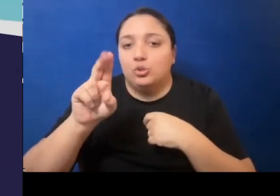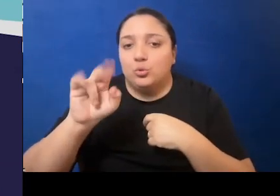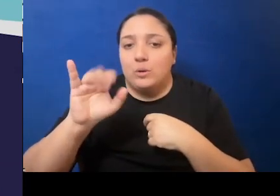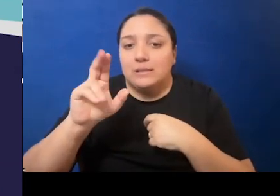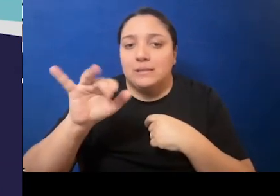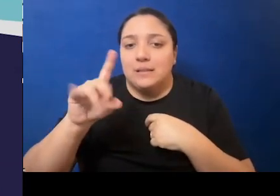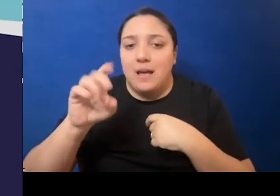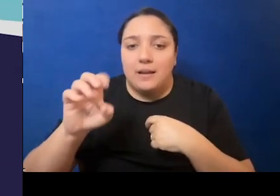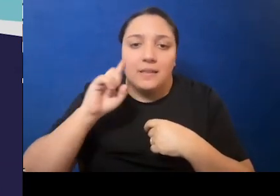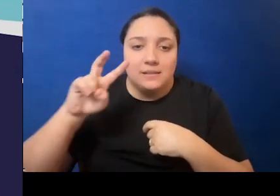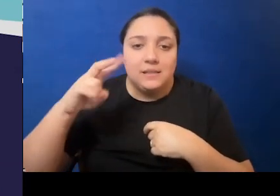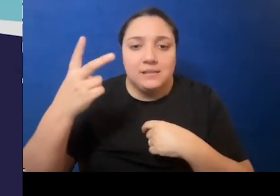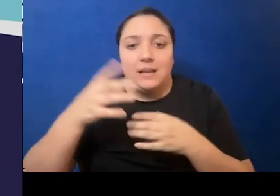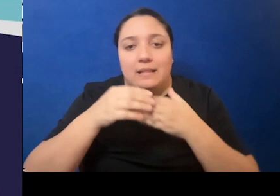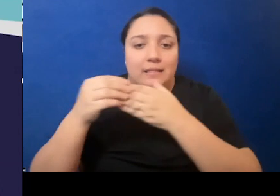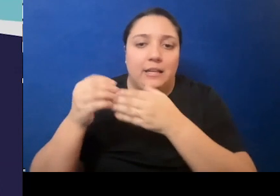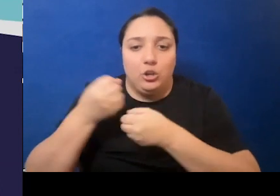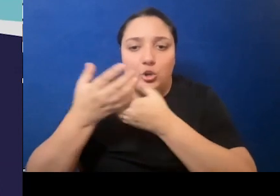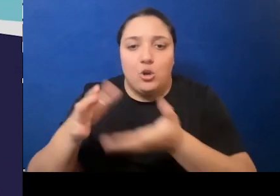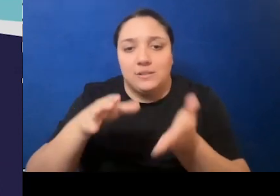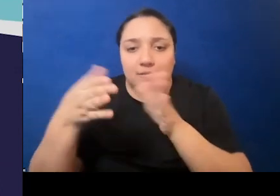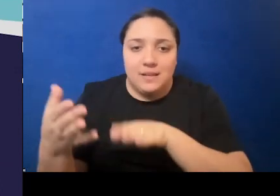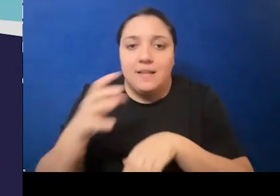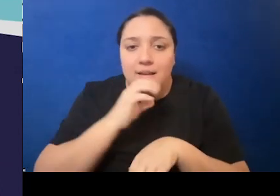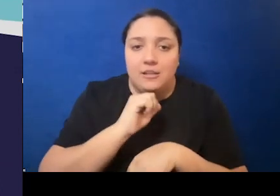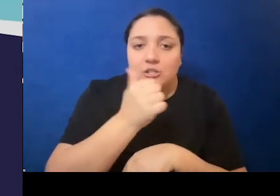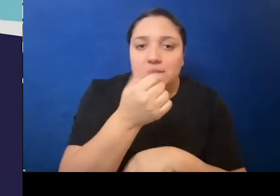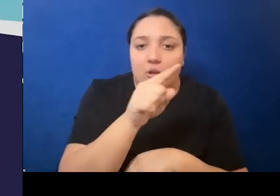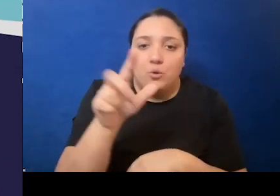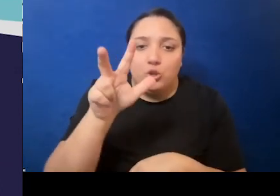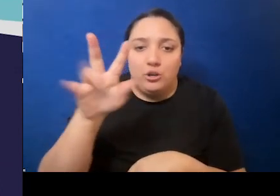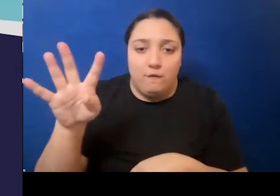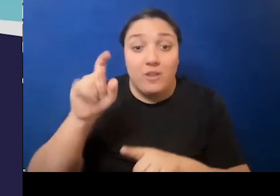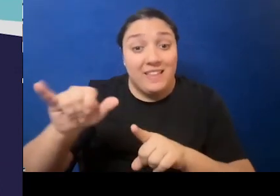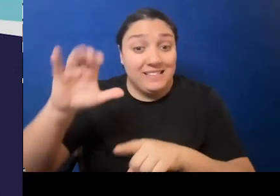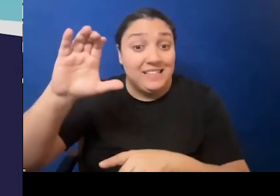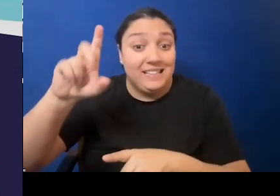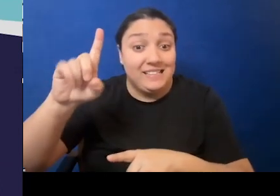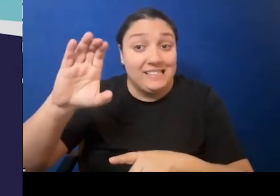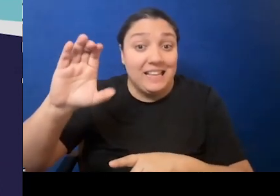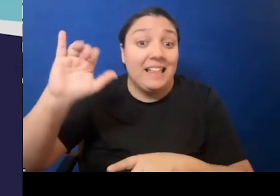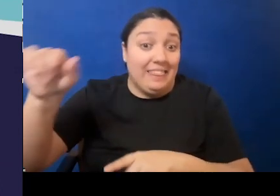SECOND LEADING CAUSE OF DEATH. IT IS IMPORTANT TO NOTE IN THE